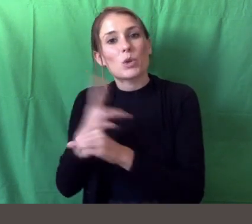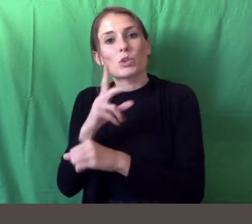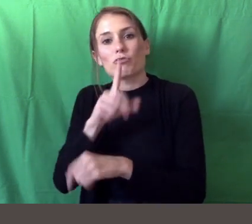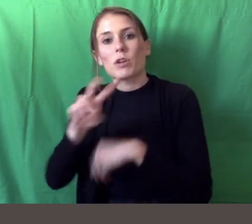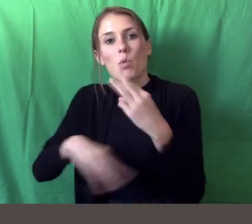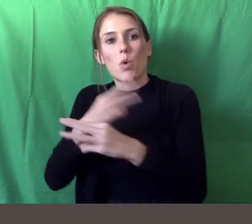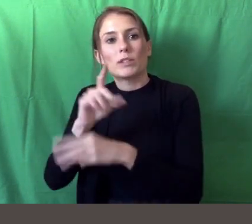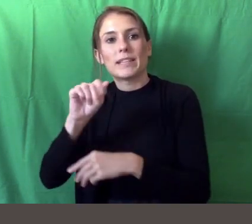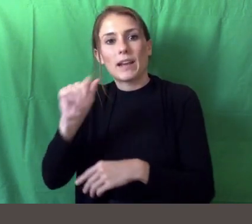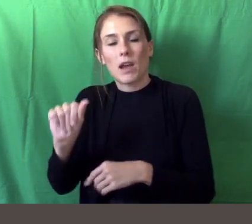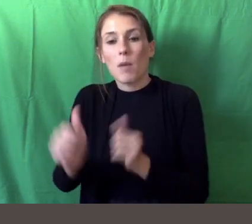How do we know biases?